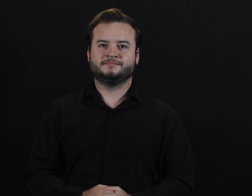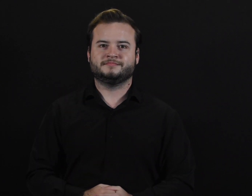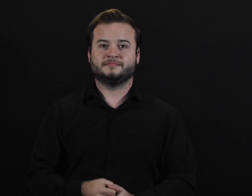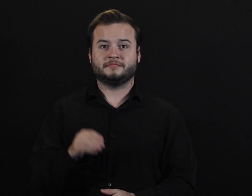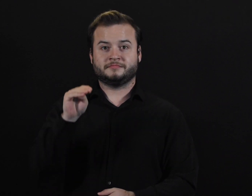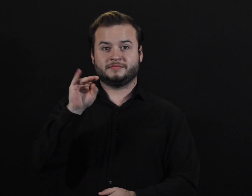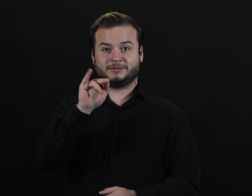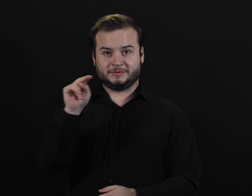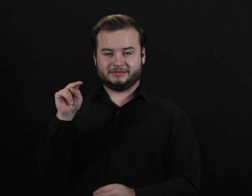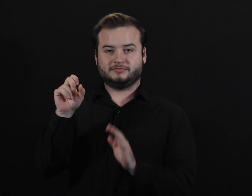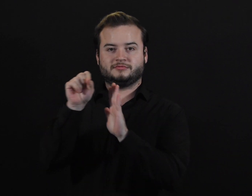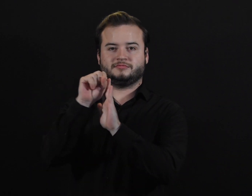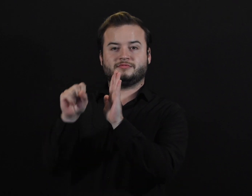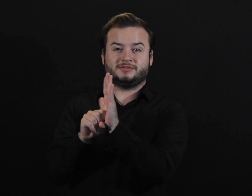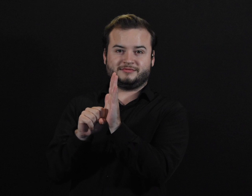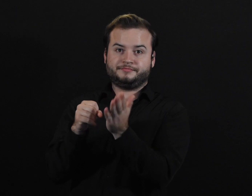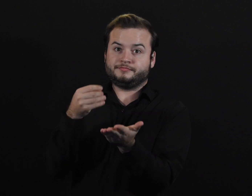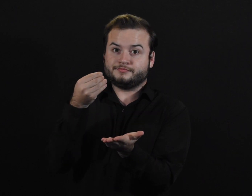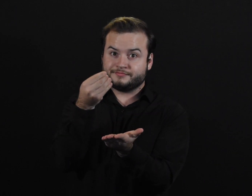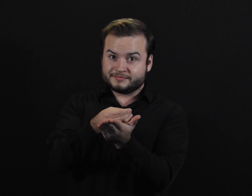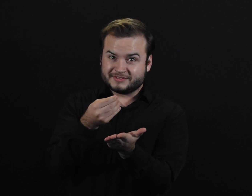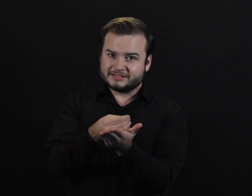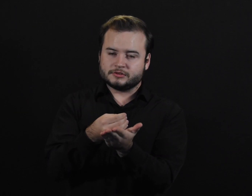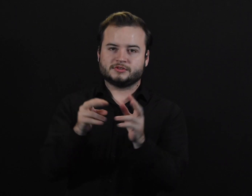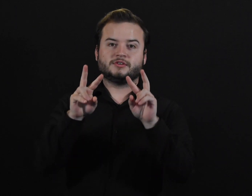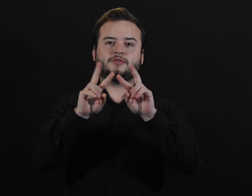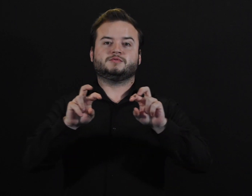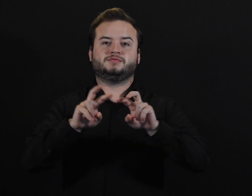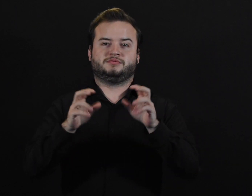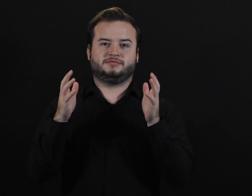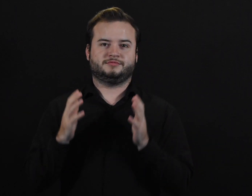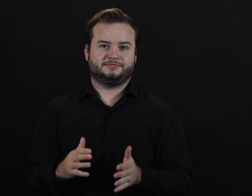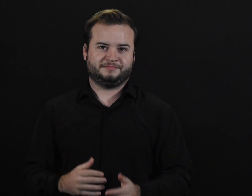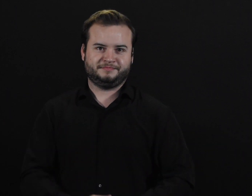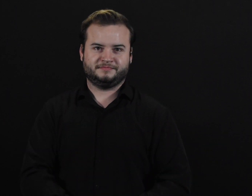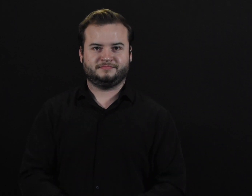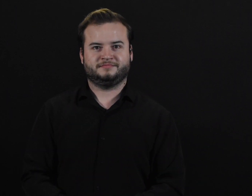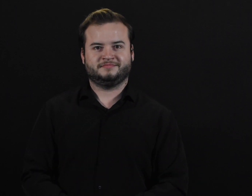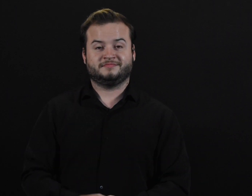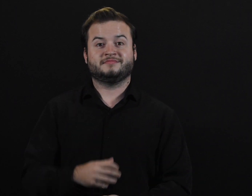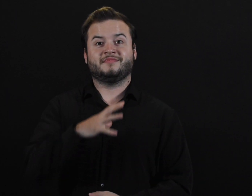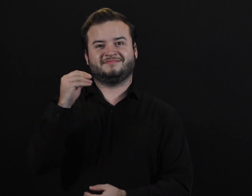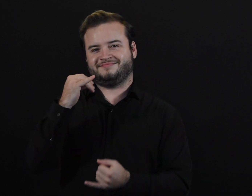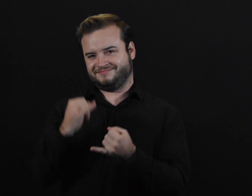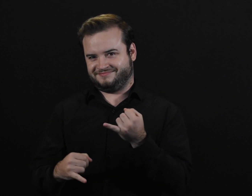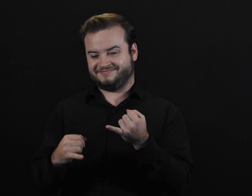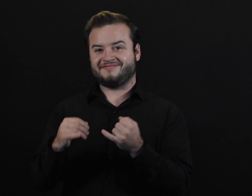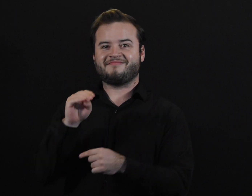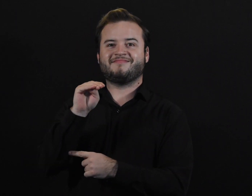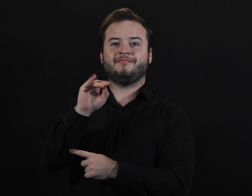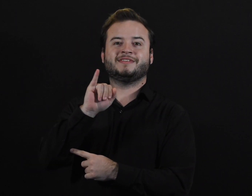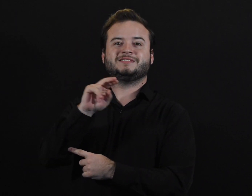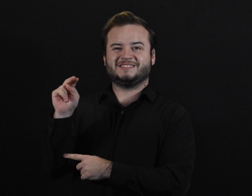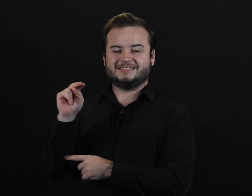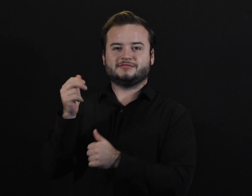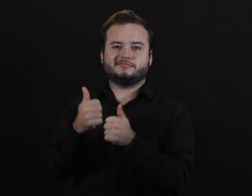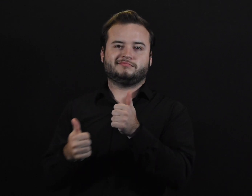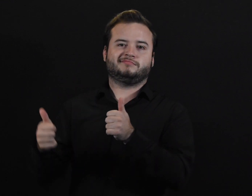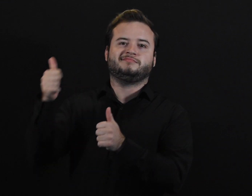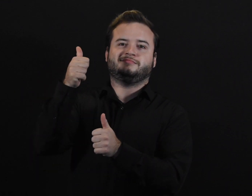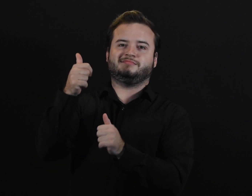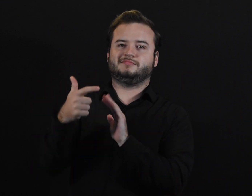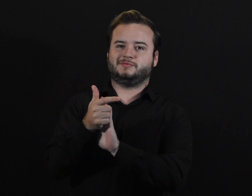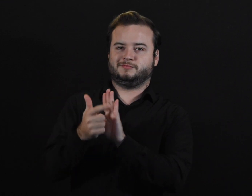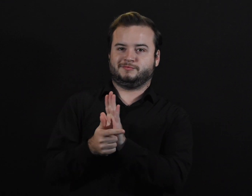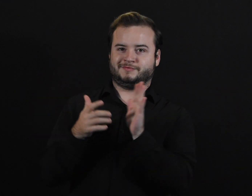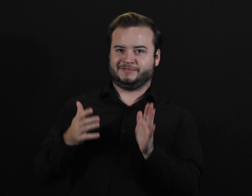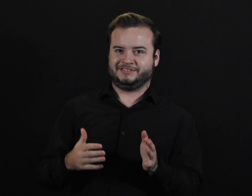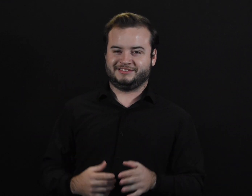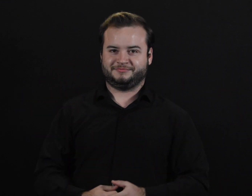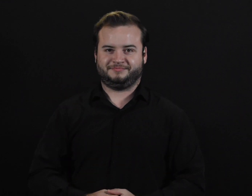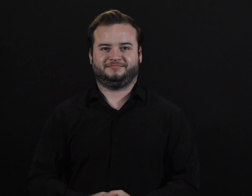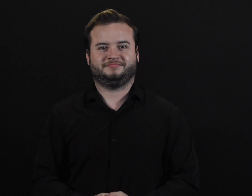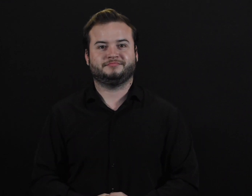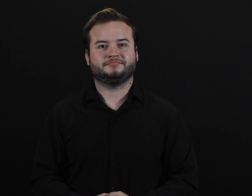the Minnesota State Auditor, and the Minnesota Attorney General.